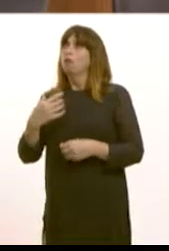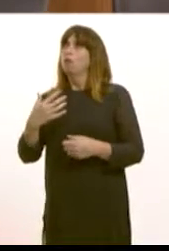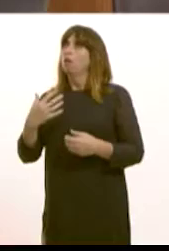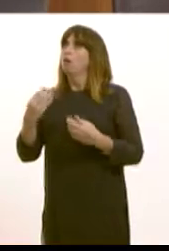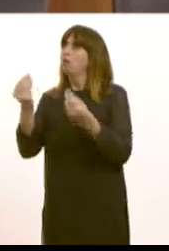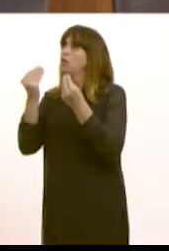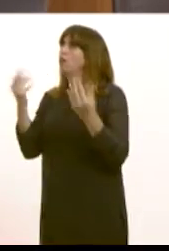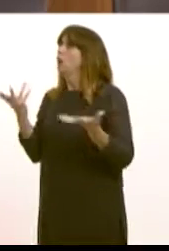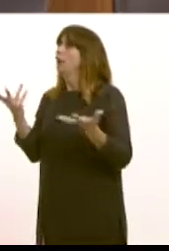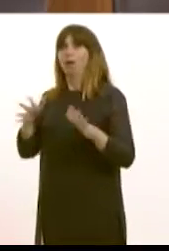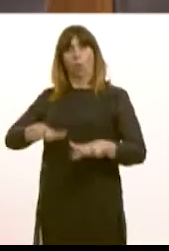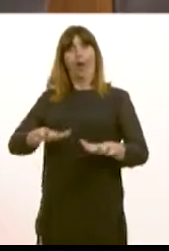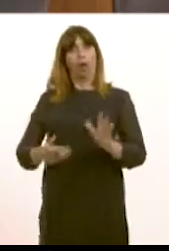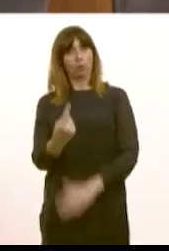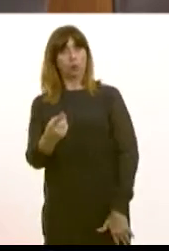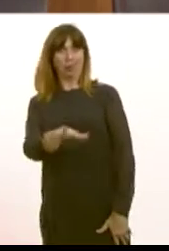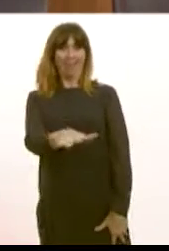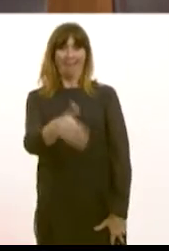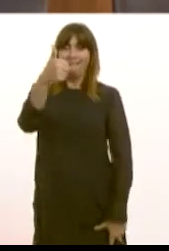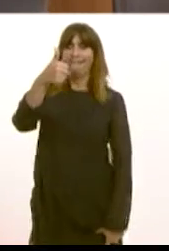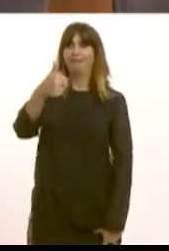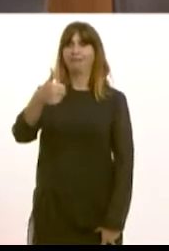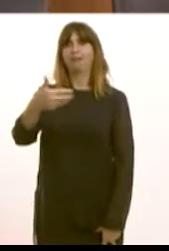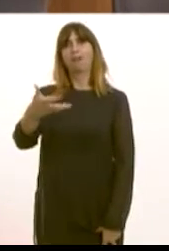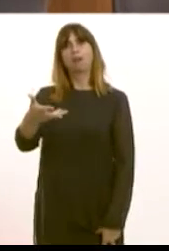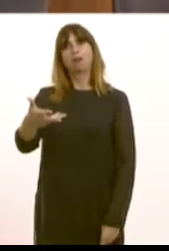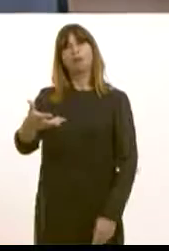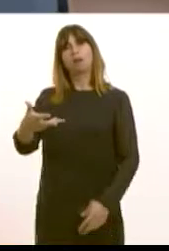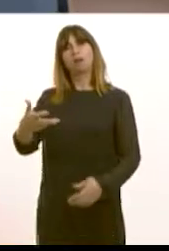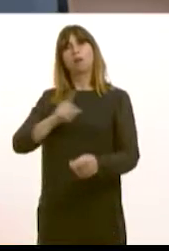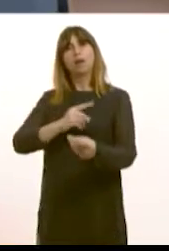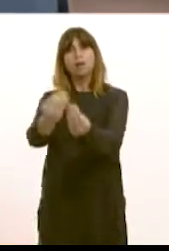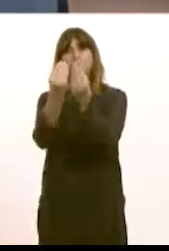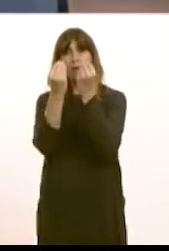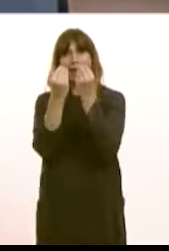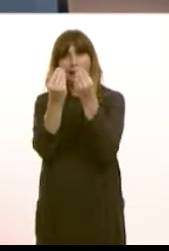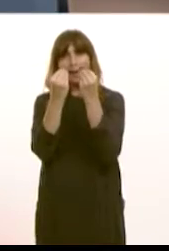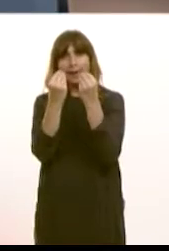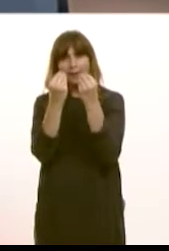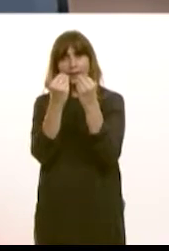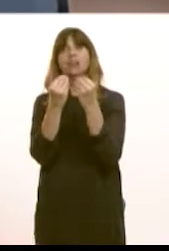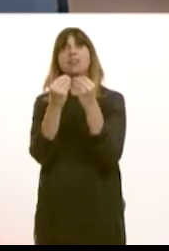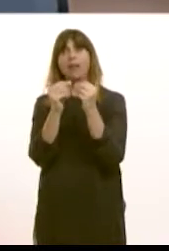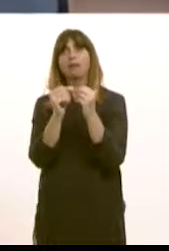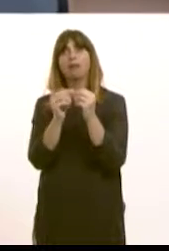I do understand that where you train has a great impact on where you work later onóthey